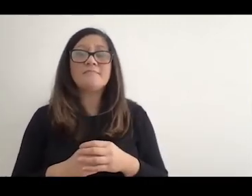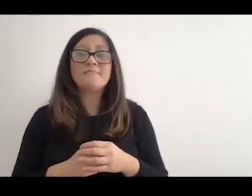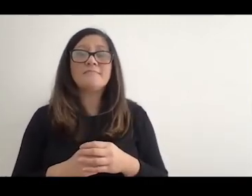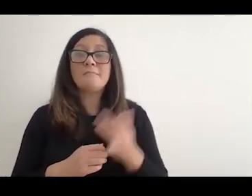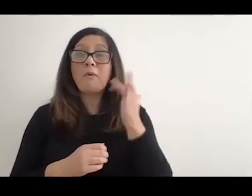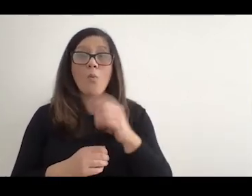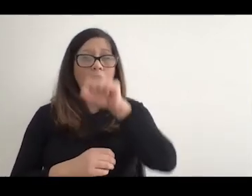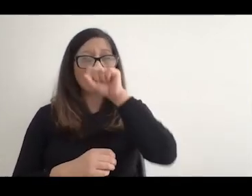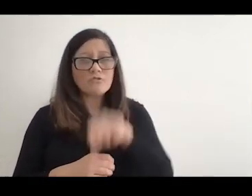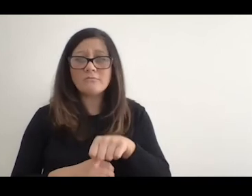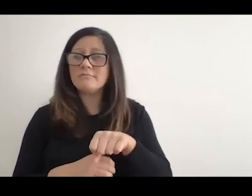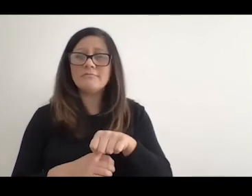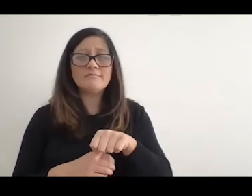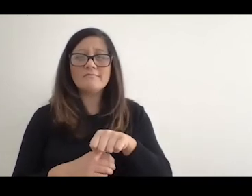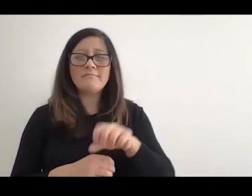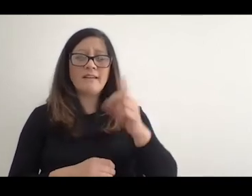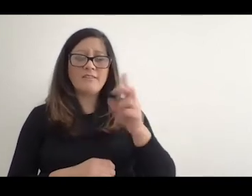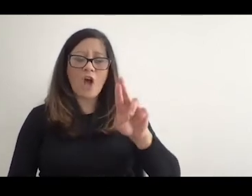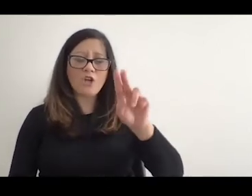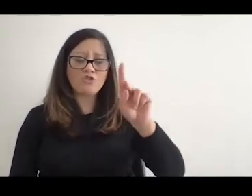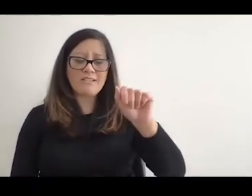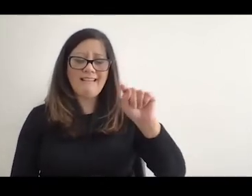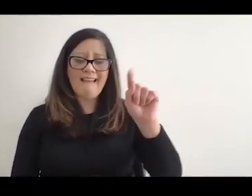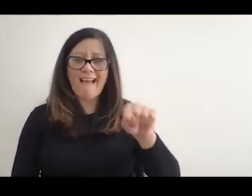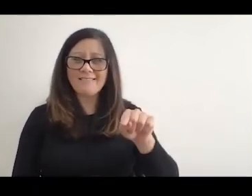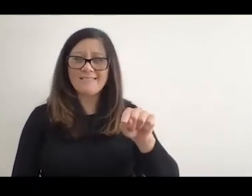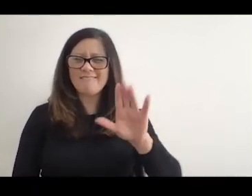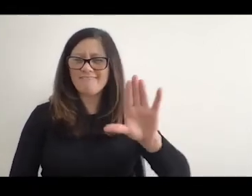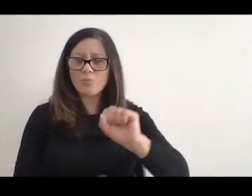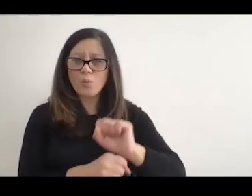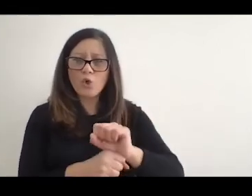Berry Garland and Matthew Maur wrote this